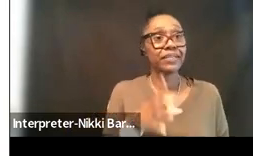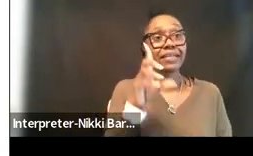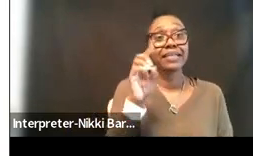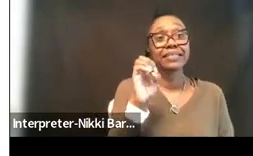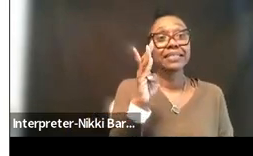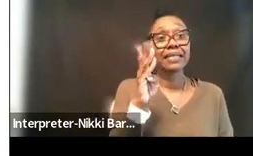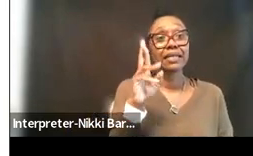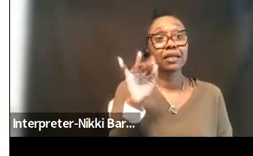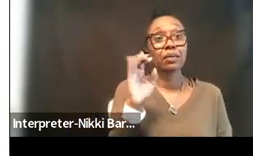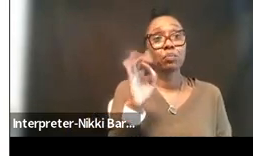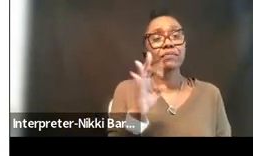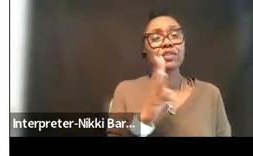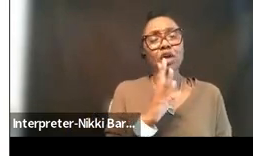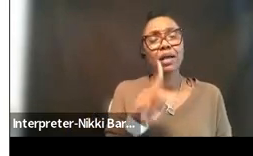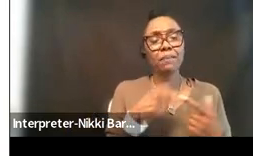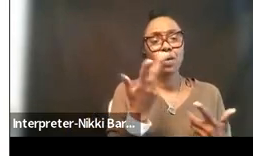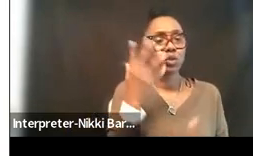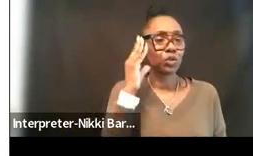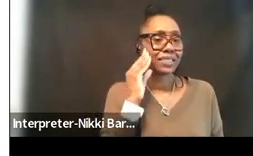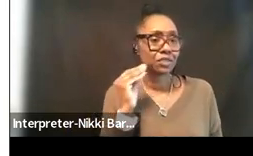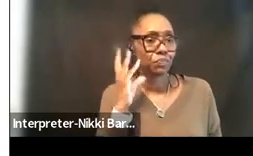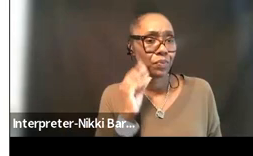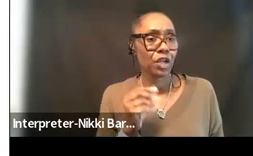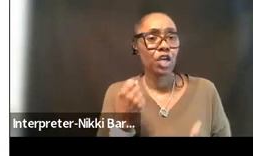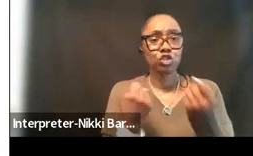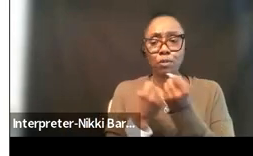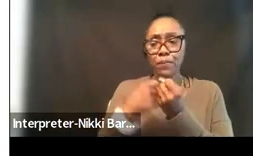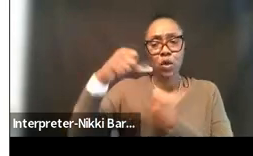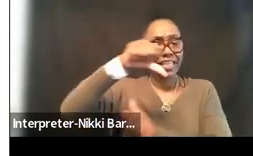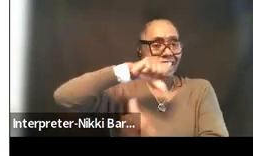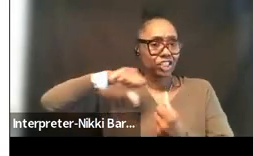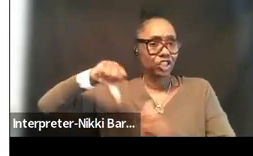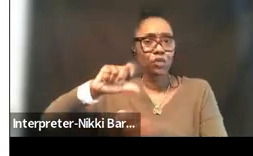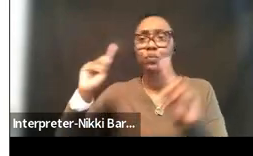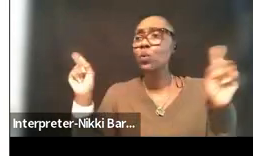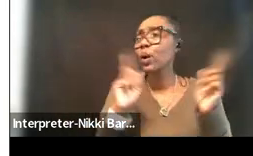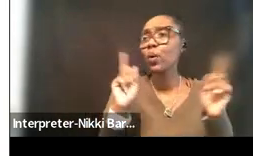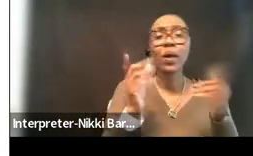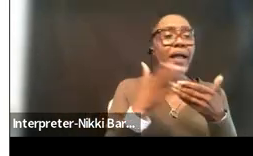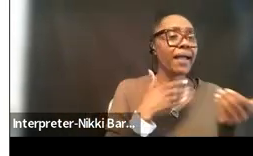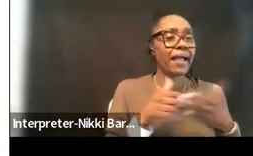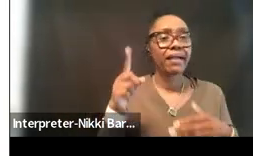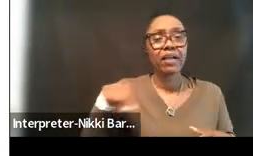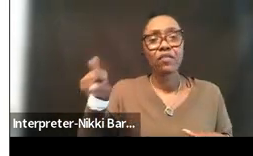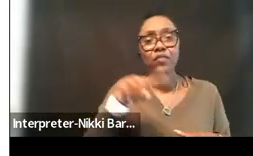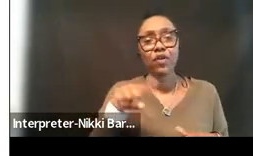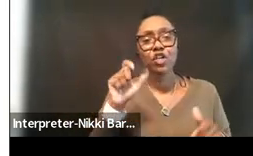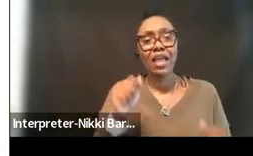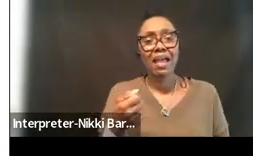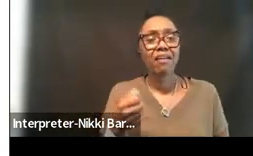Supporting each other in your workplace and your community group wherever it may be that you're always there to have a compassionate listening ear.